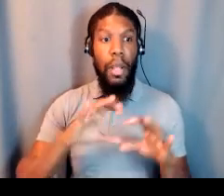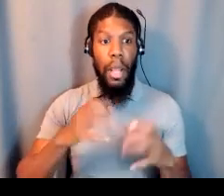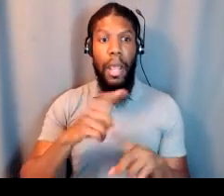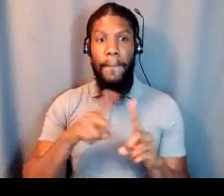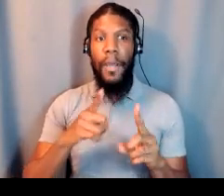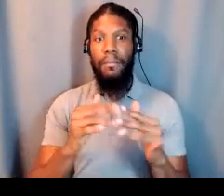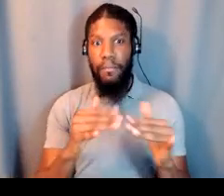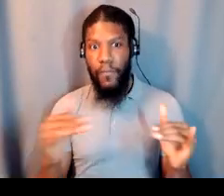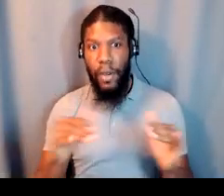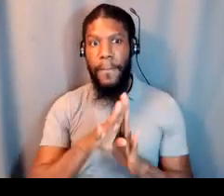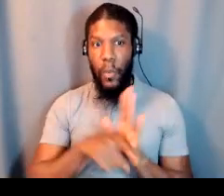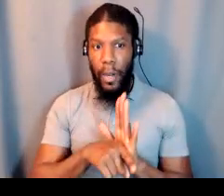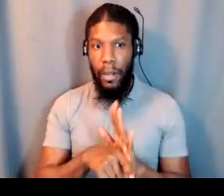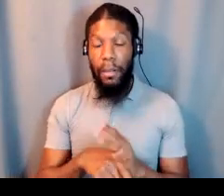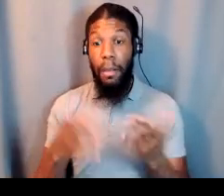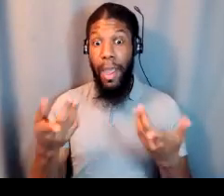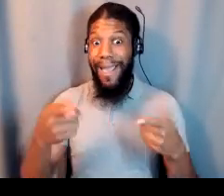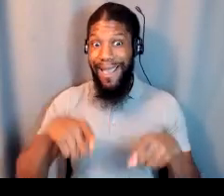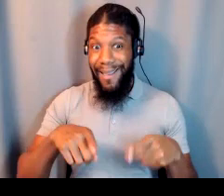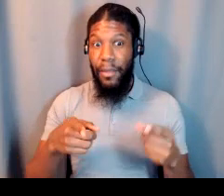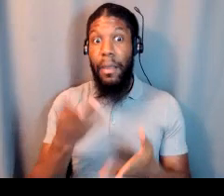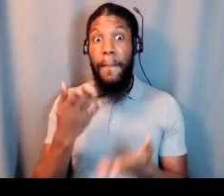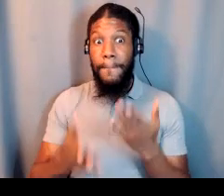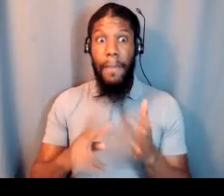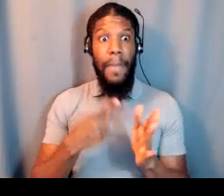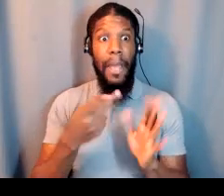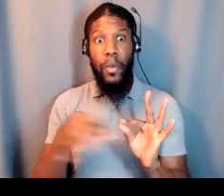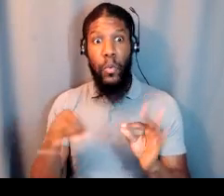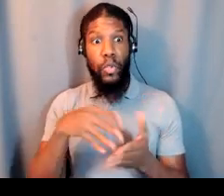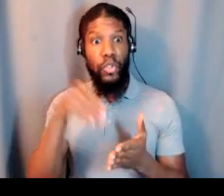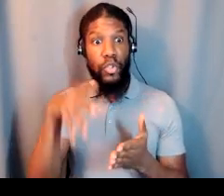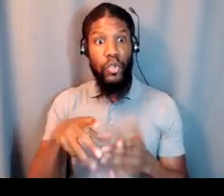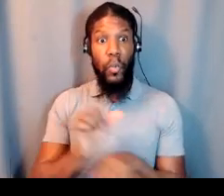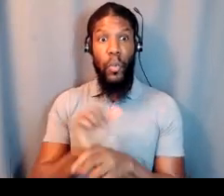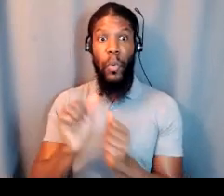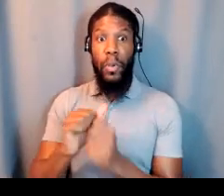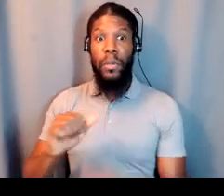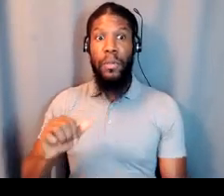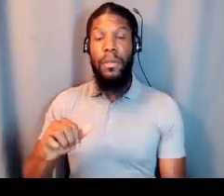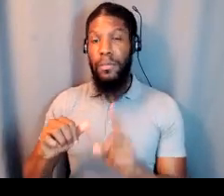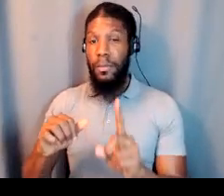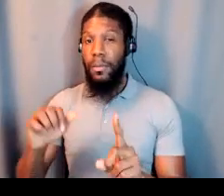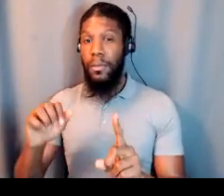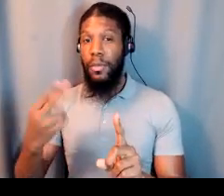And what that results in is students who are maybe bilingual working with UHV [University of Houston-Victoria] is an HSI [Hispanic Serving Institution],